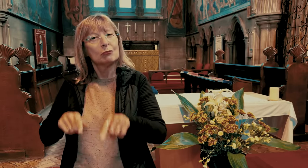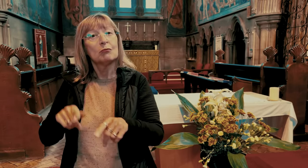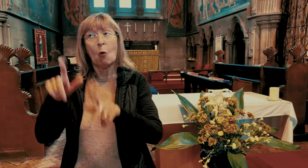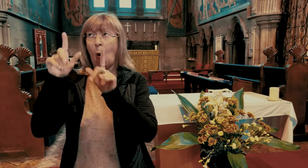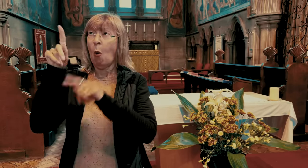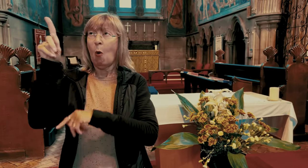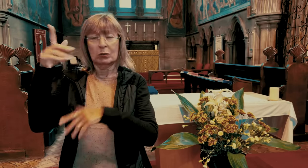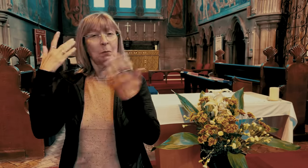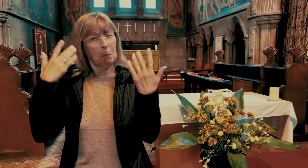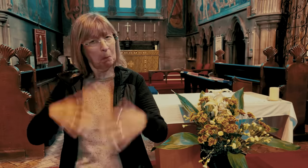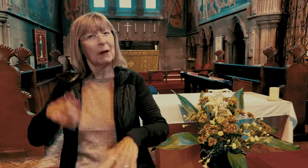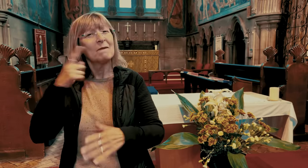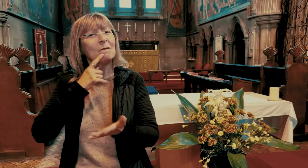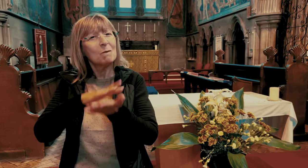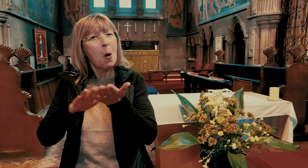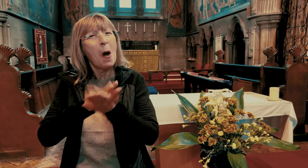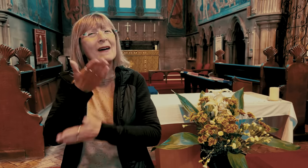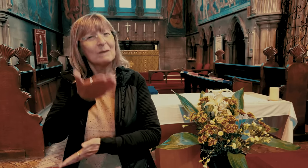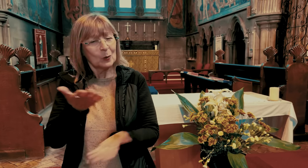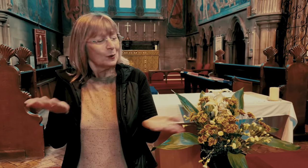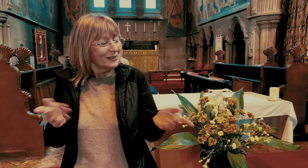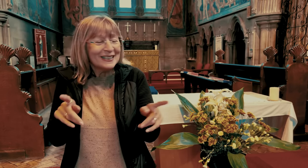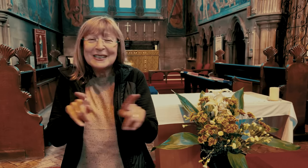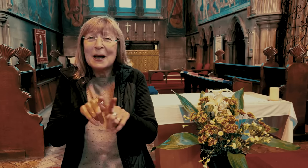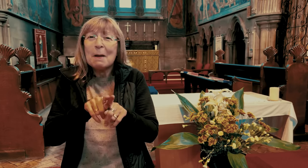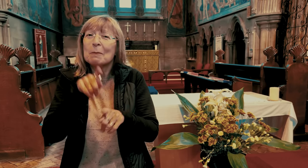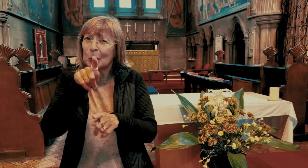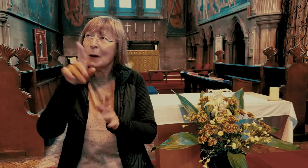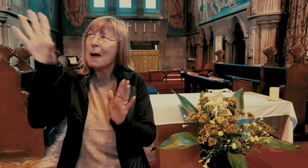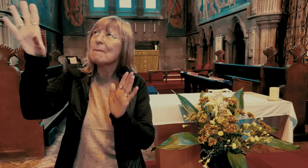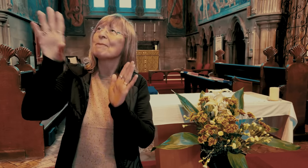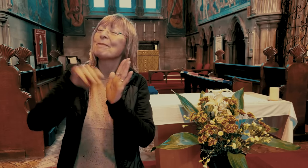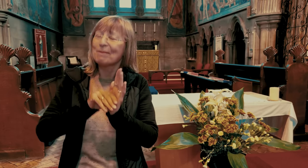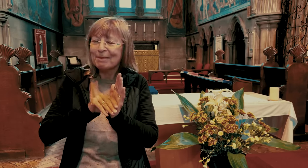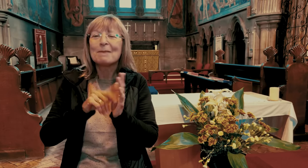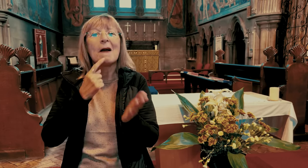Just as the Lord has forgiven you, so you must also forgive.